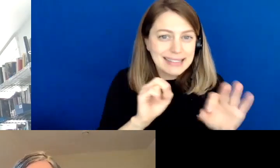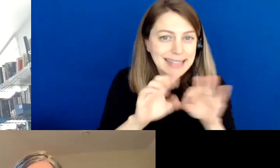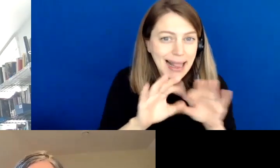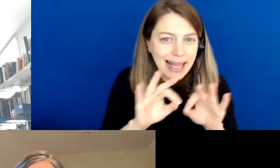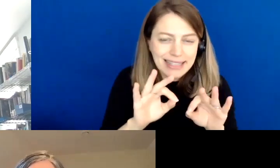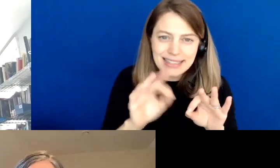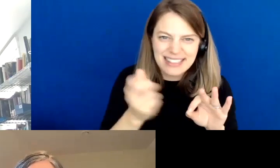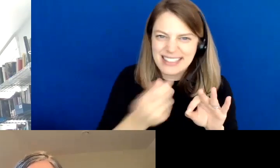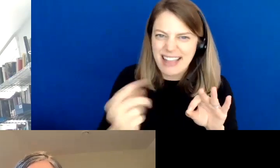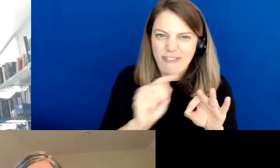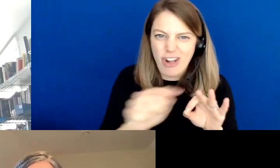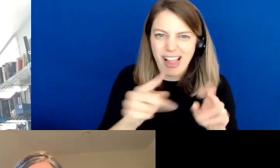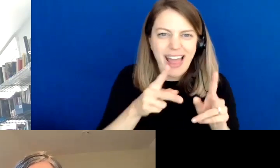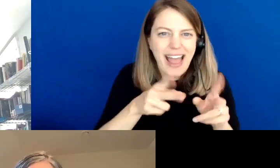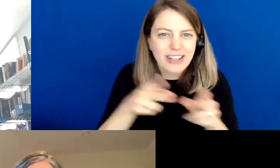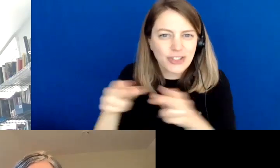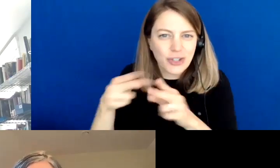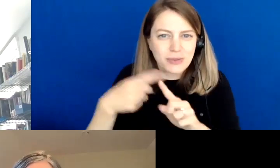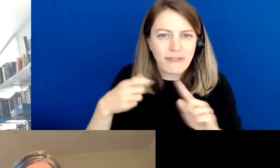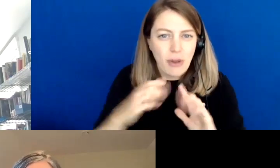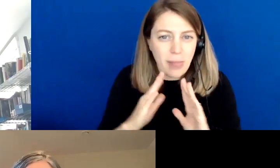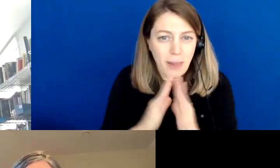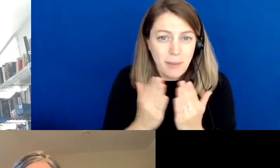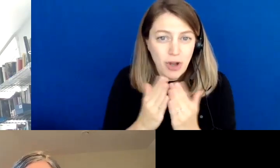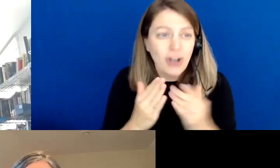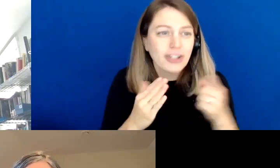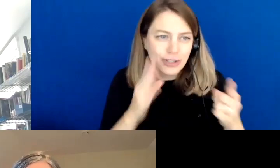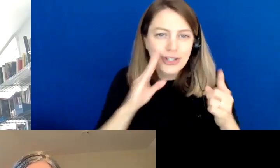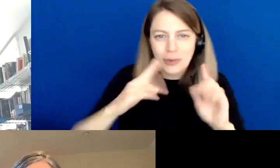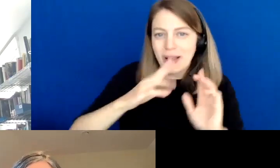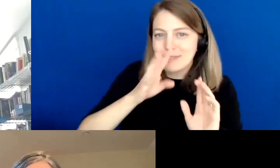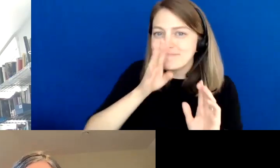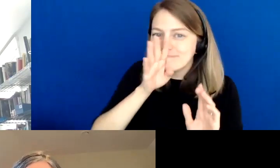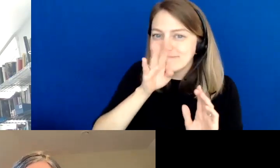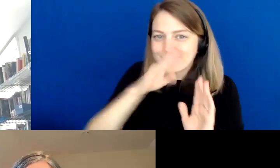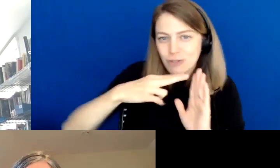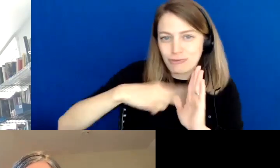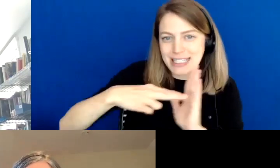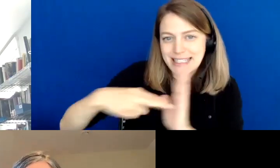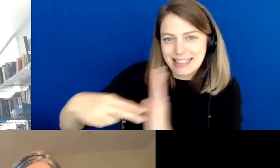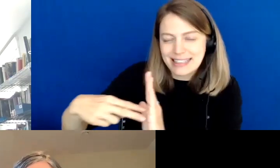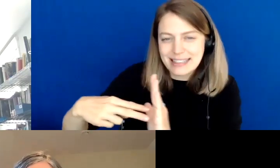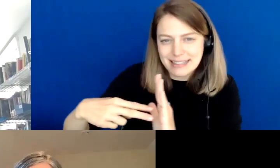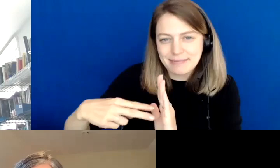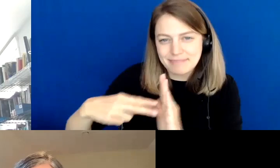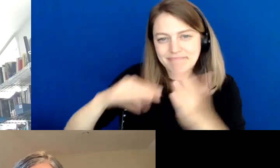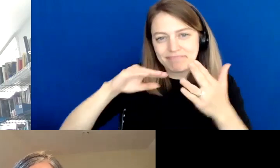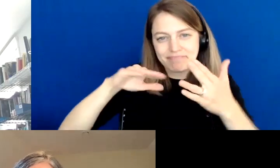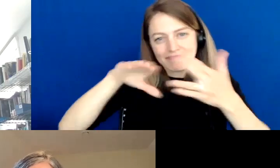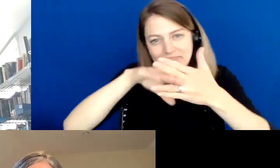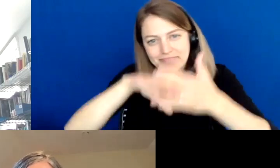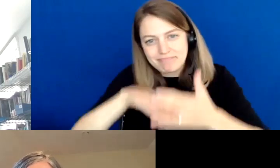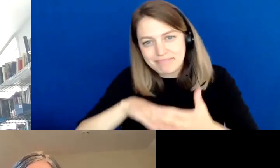she will be reading interspersed with our Q&A discussion today.